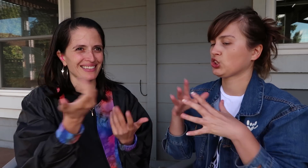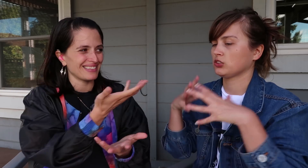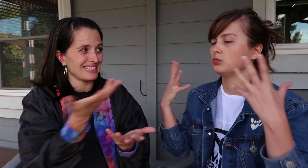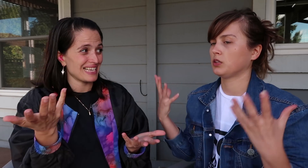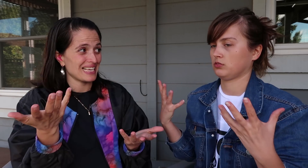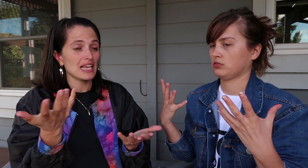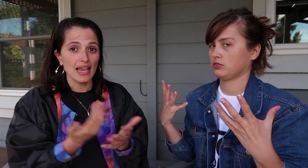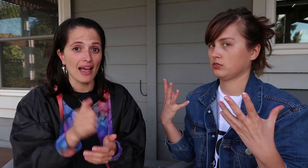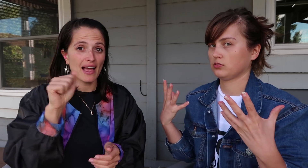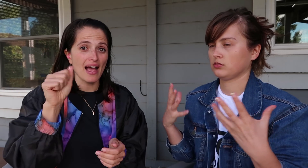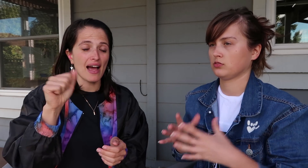It's too much.